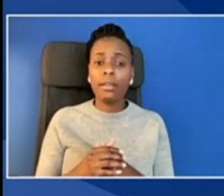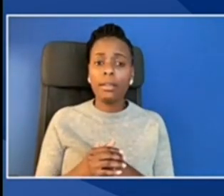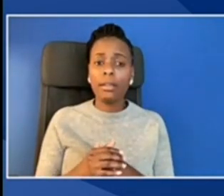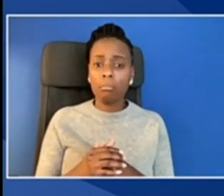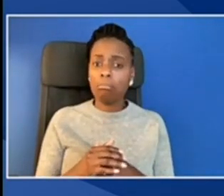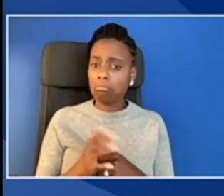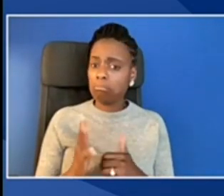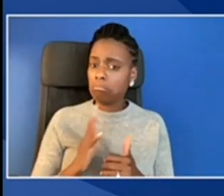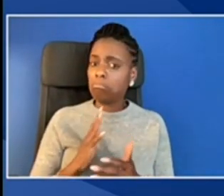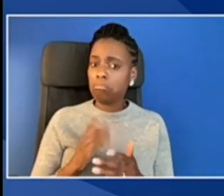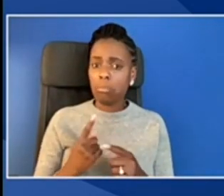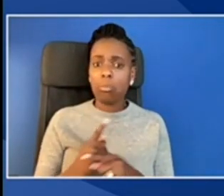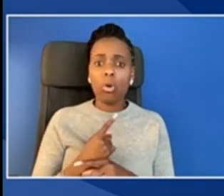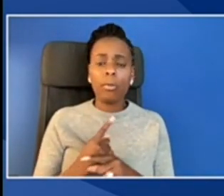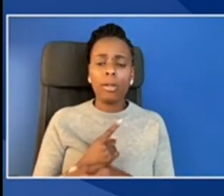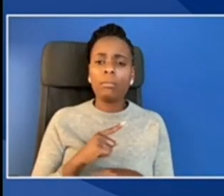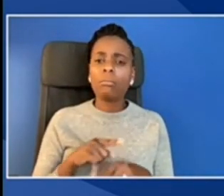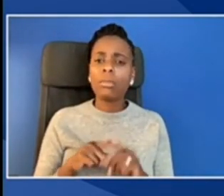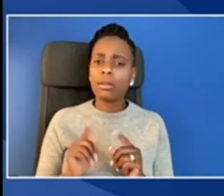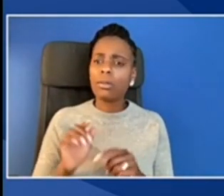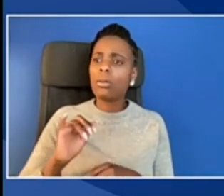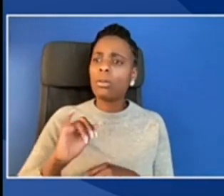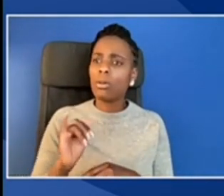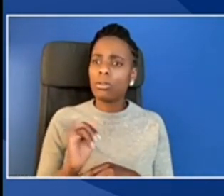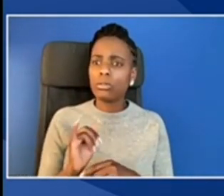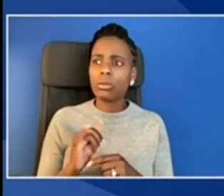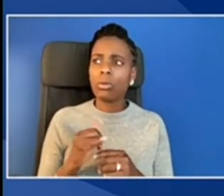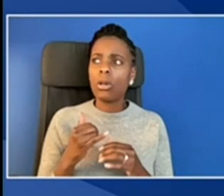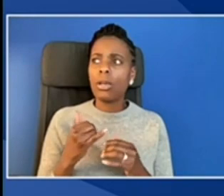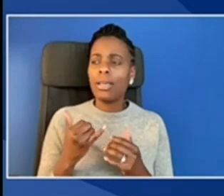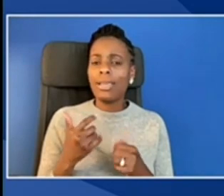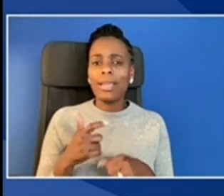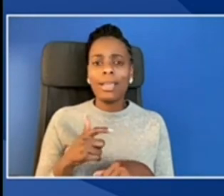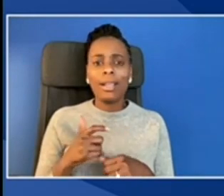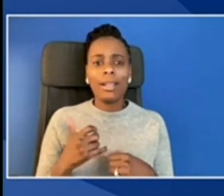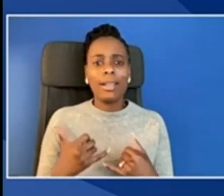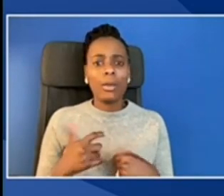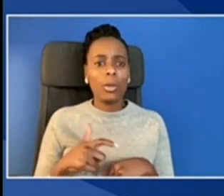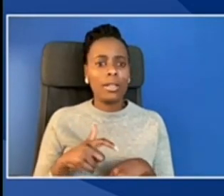And I will say more than that, in a time when, you know, there's been the need to